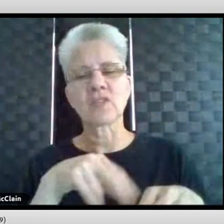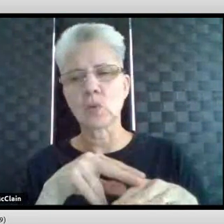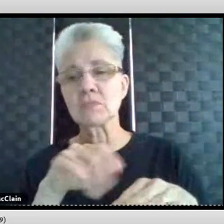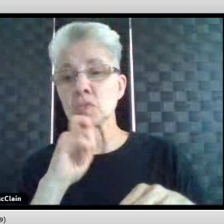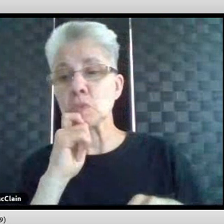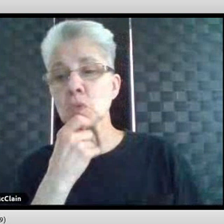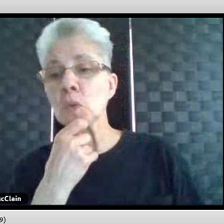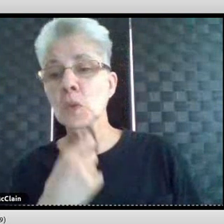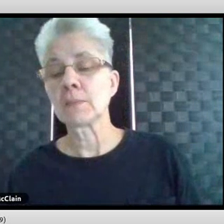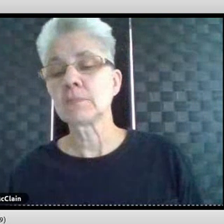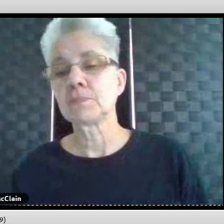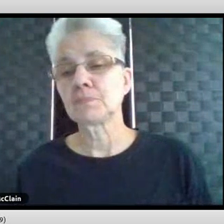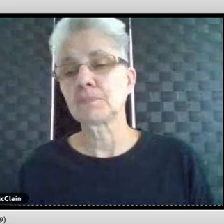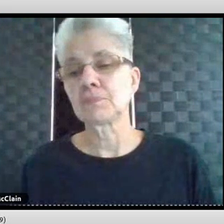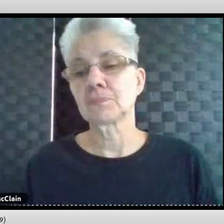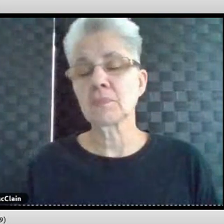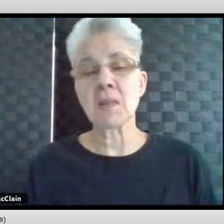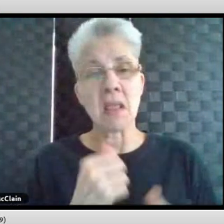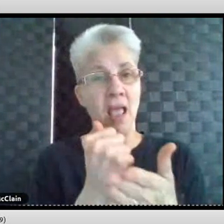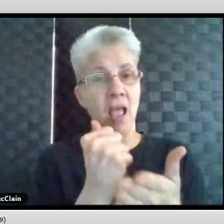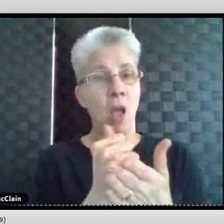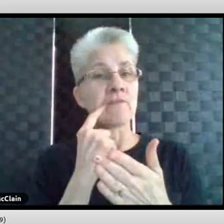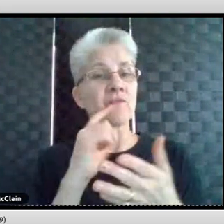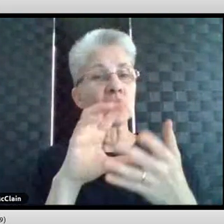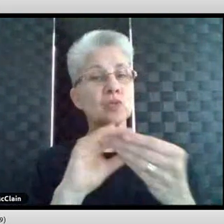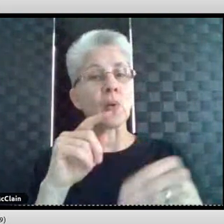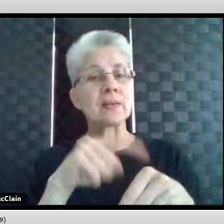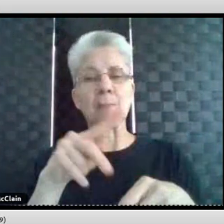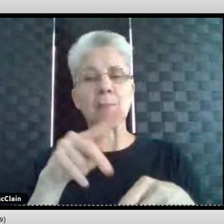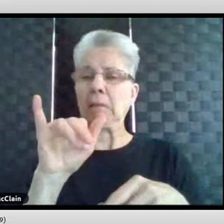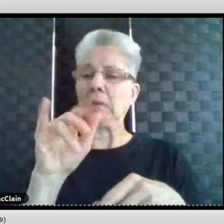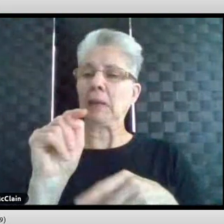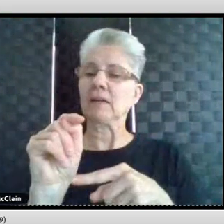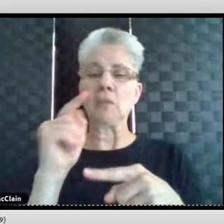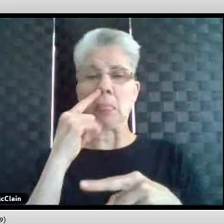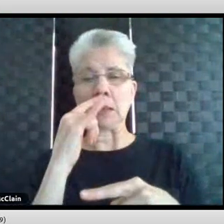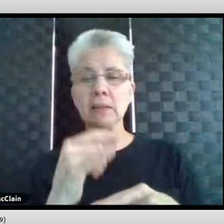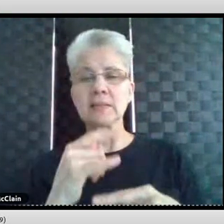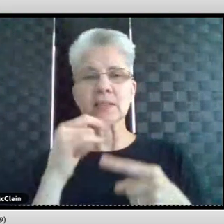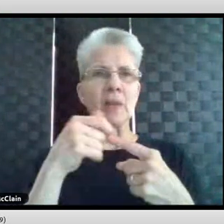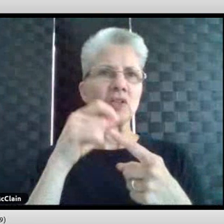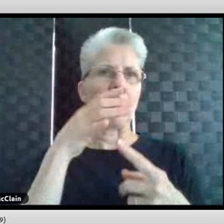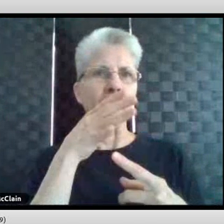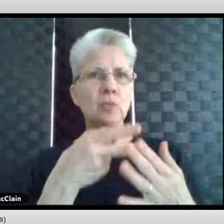but they were talking about how helpful that is for Storytime -- just the kit, especially to mothers of preschoolers